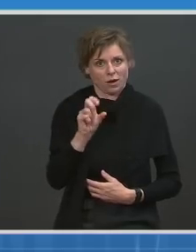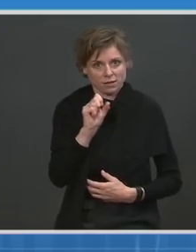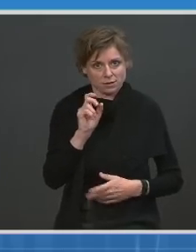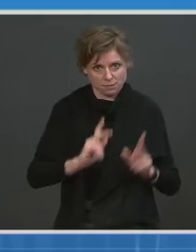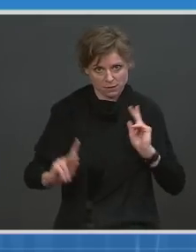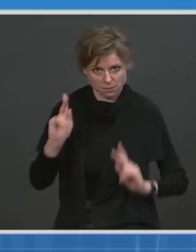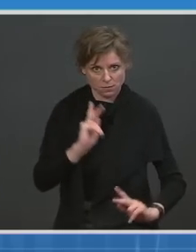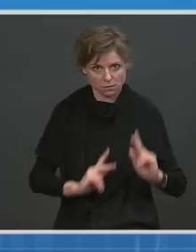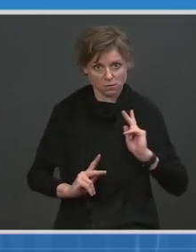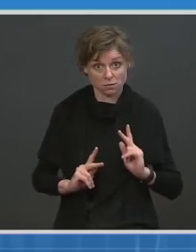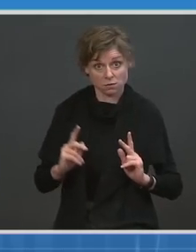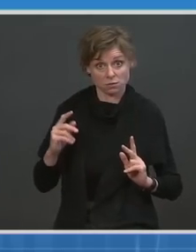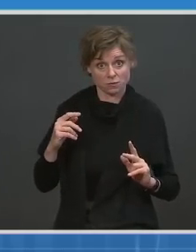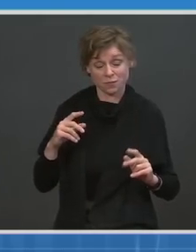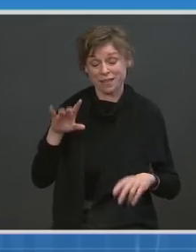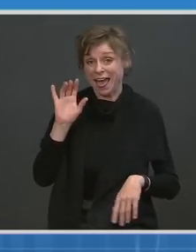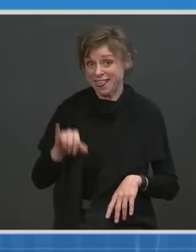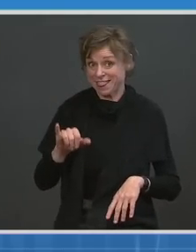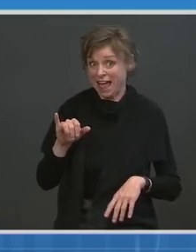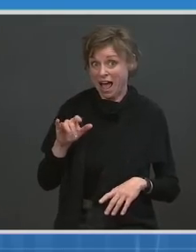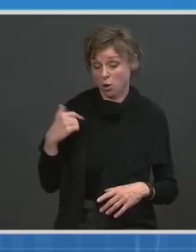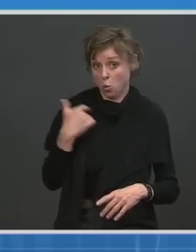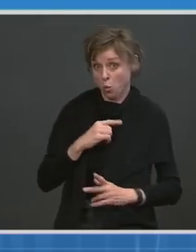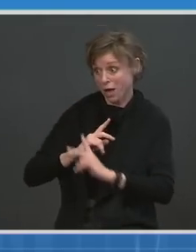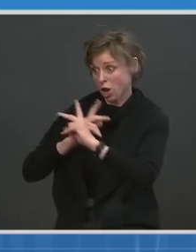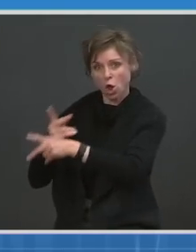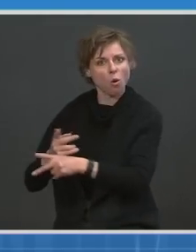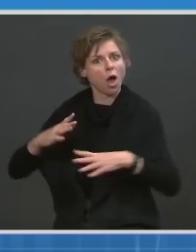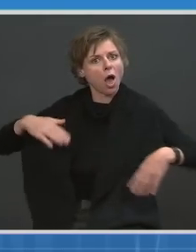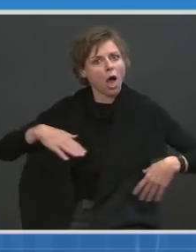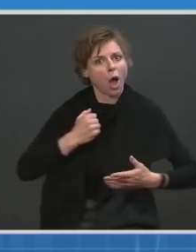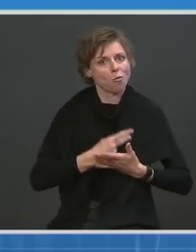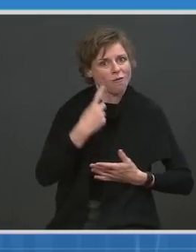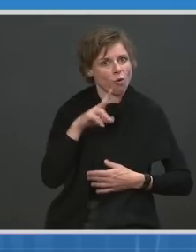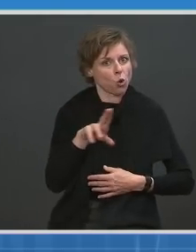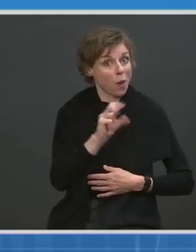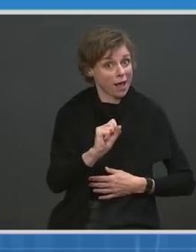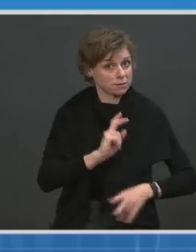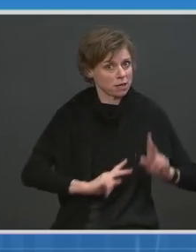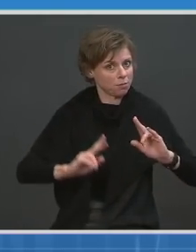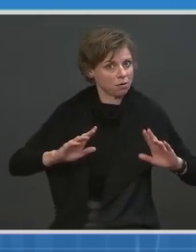for use in the United States. No American will be without a vaccine because of this action.